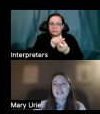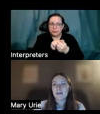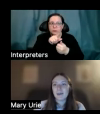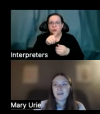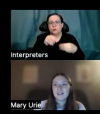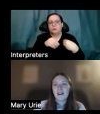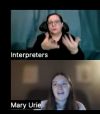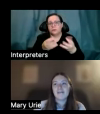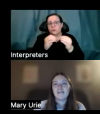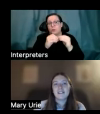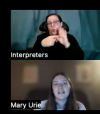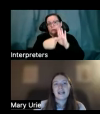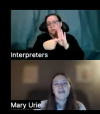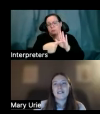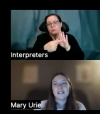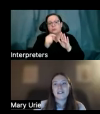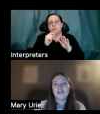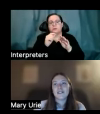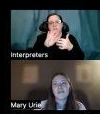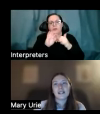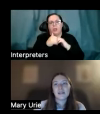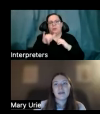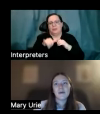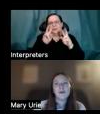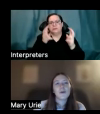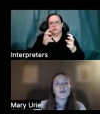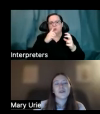examples of how this issue is affecting people or to